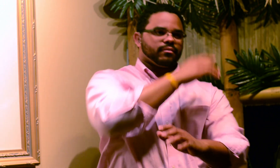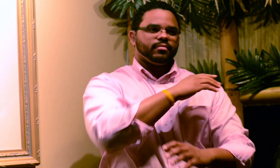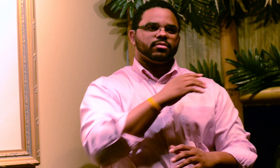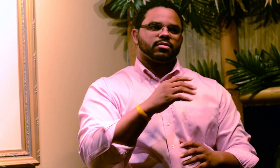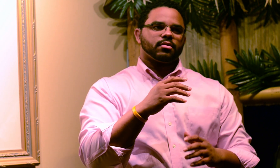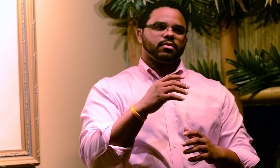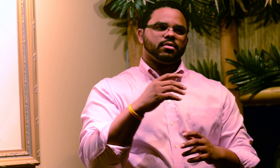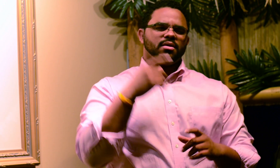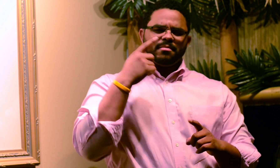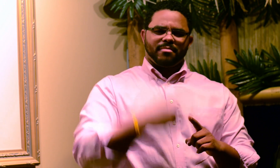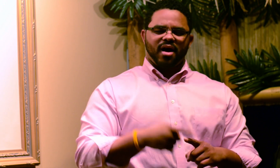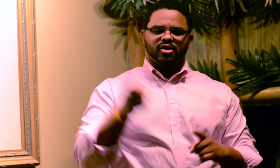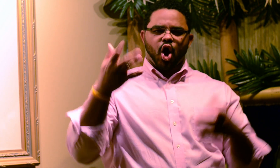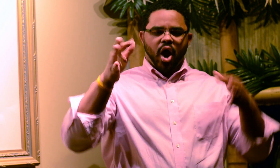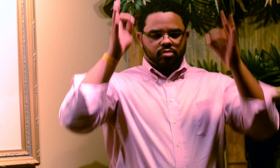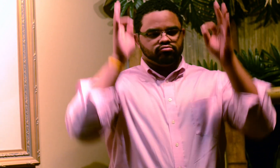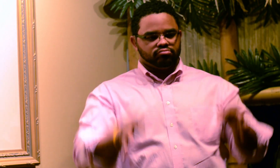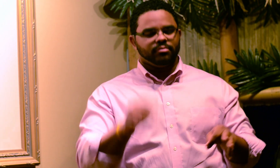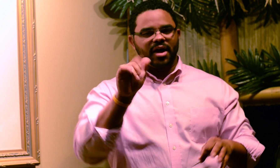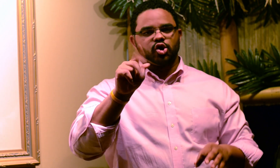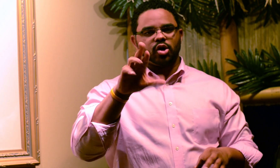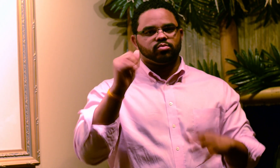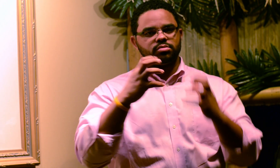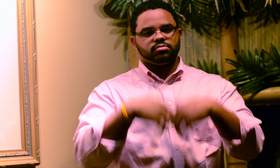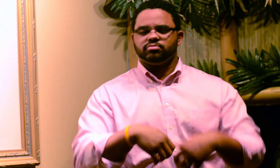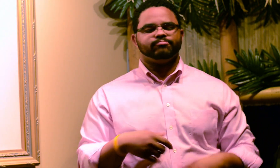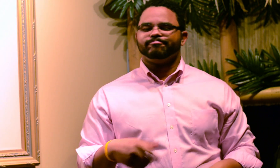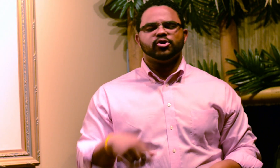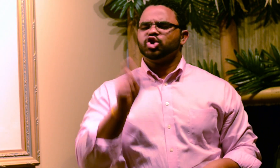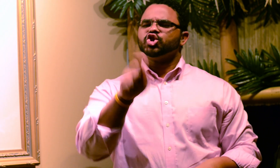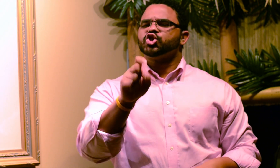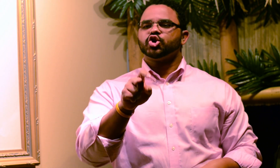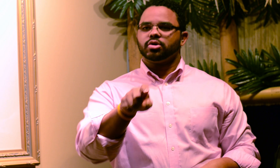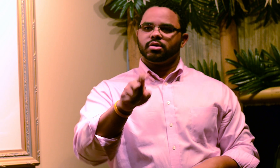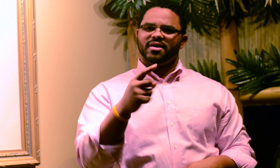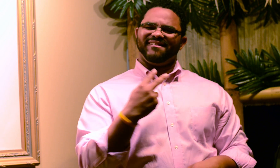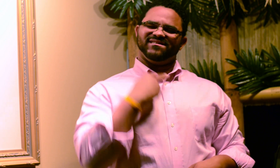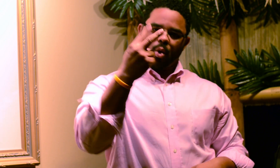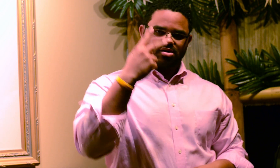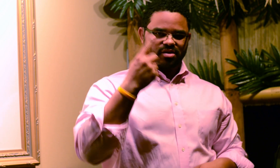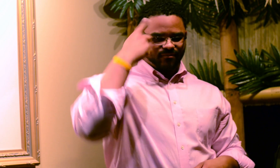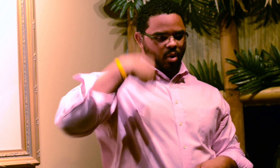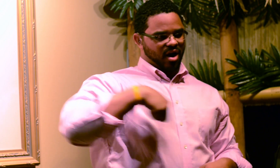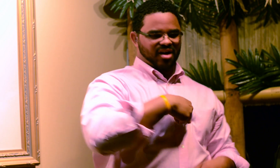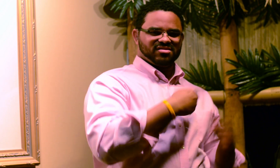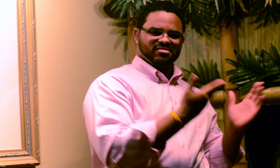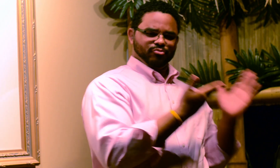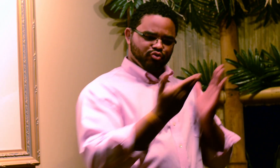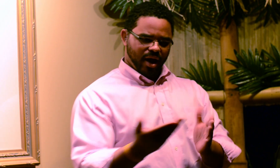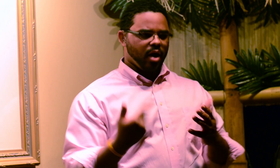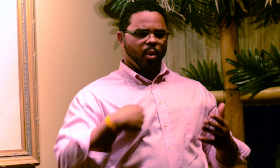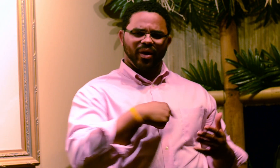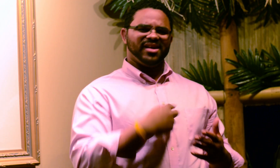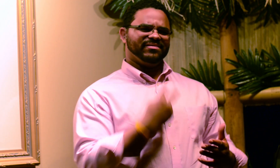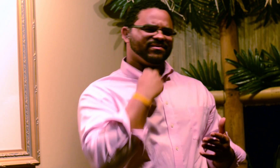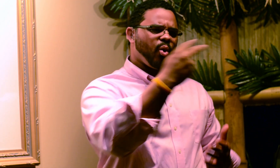It's not right that they went ahead and decided to dissolve DARS. They should have asked us. They should have brought us in to discuss that issue.